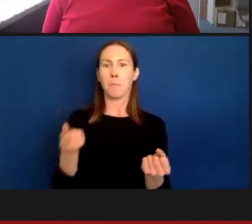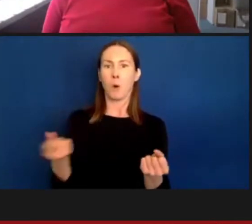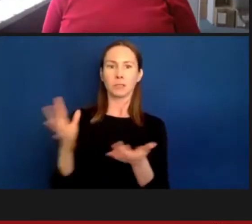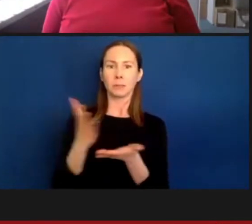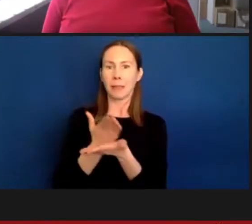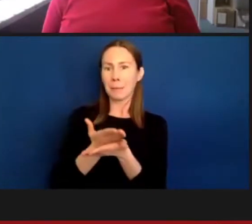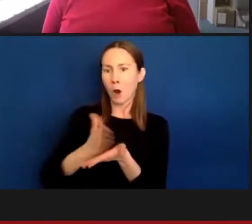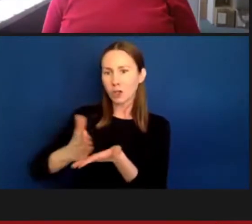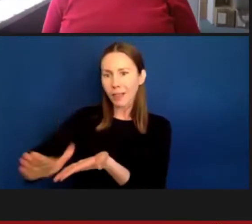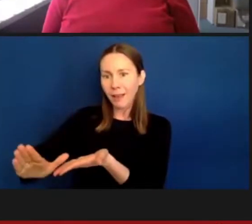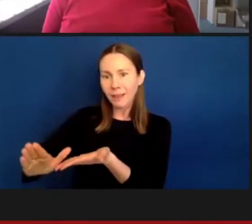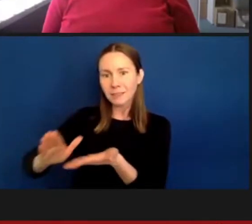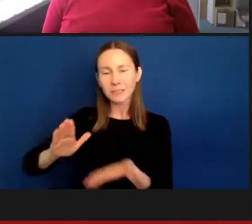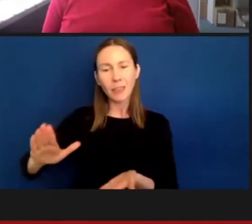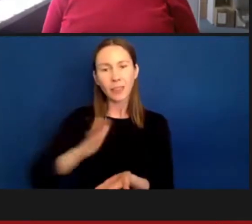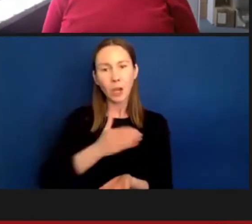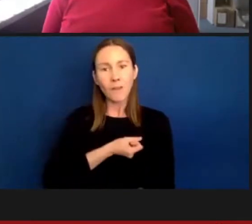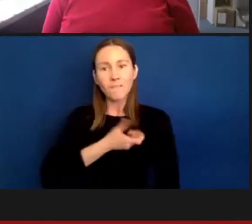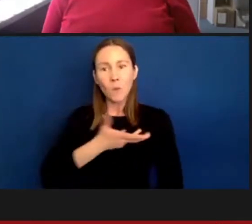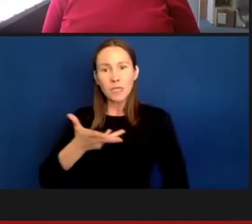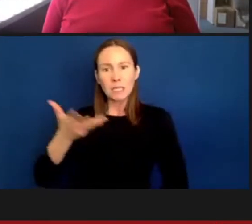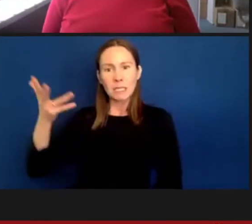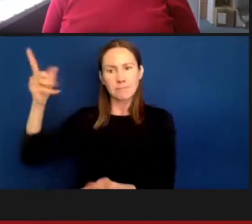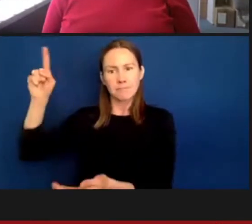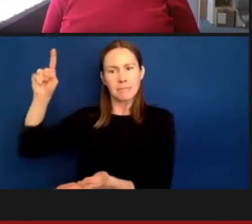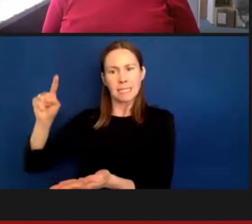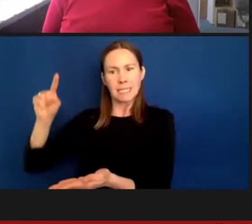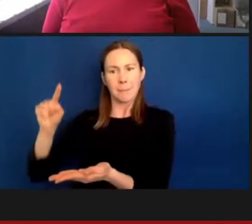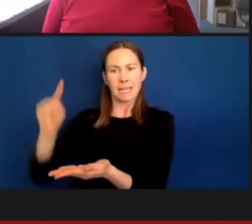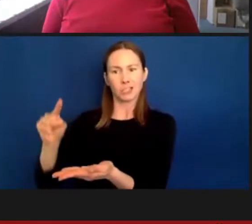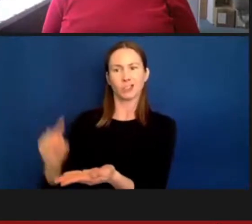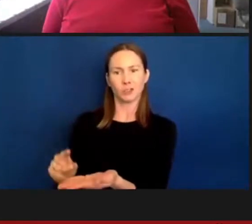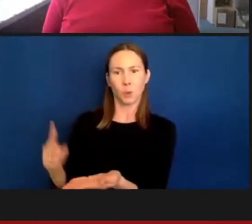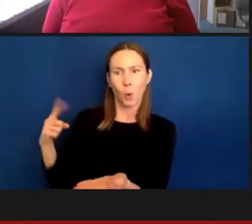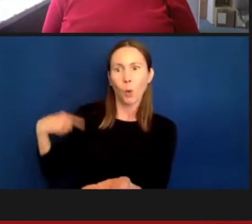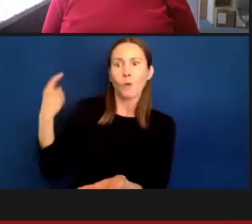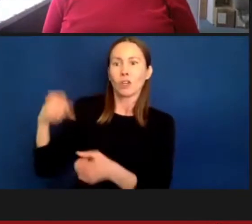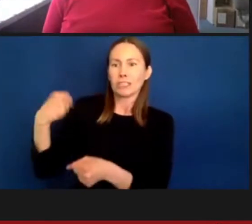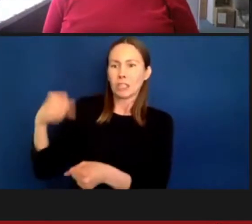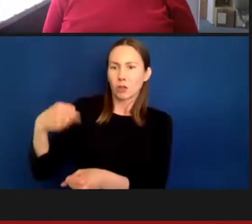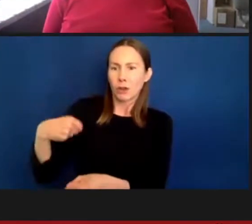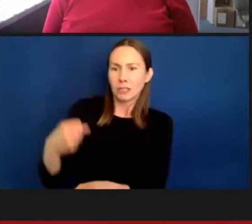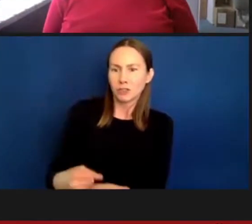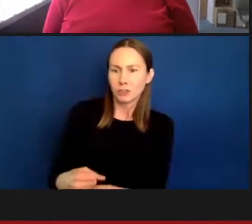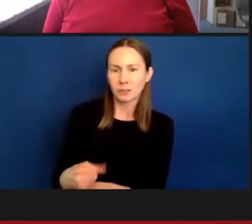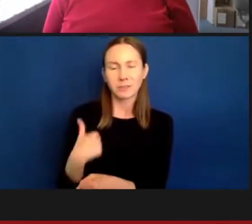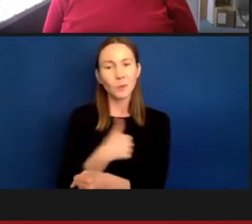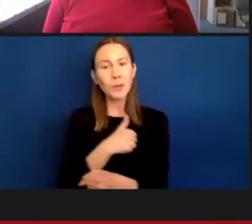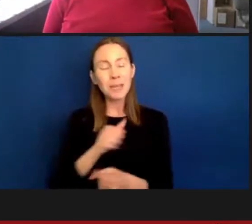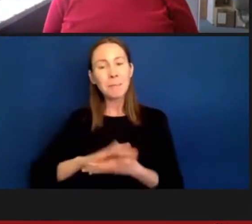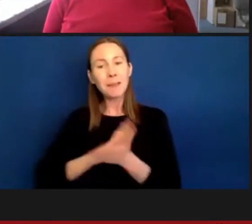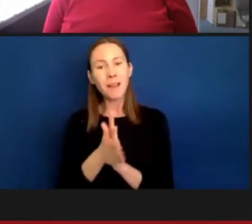Their voices have been diminished over generations, and that we can be an empowerful voice, and